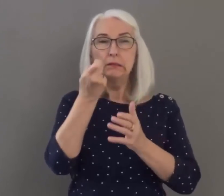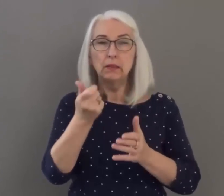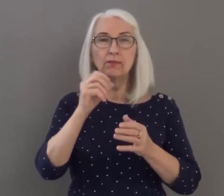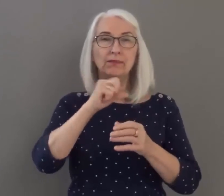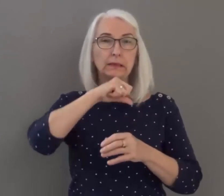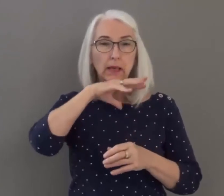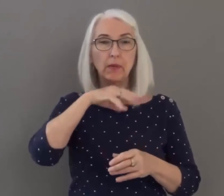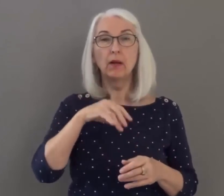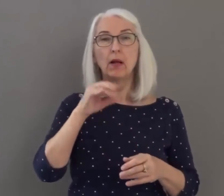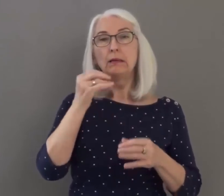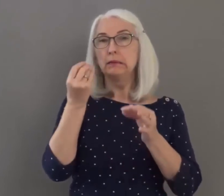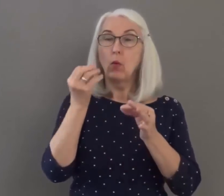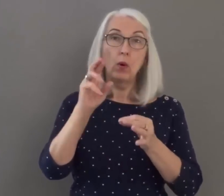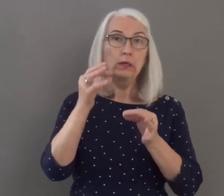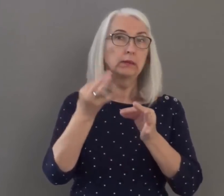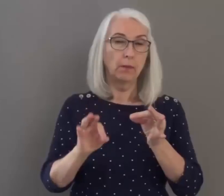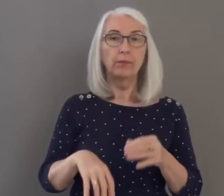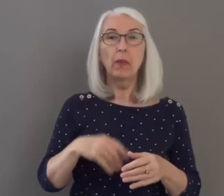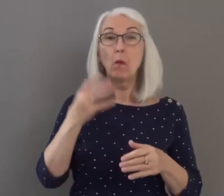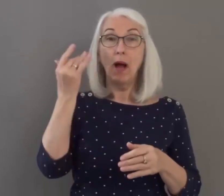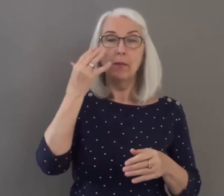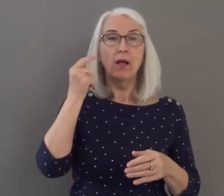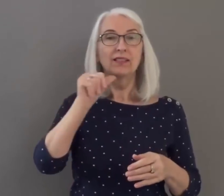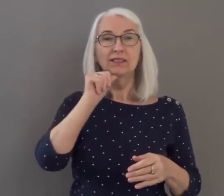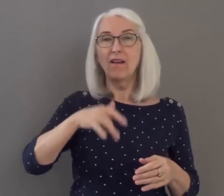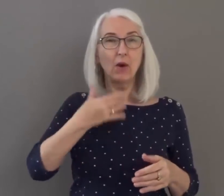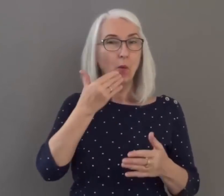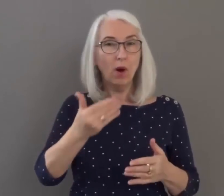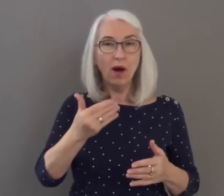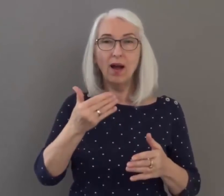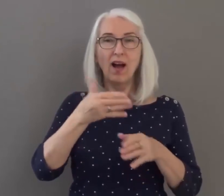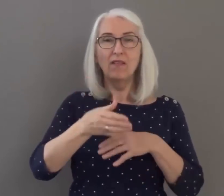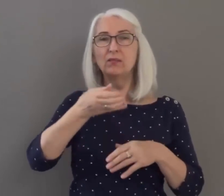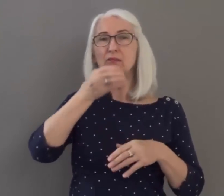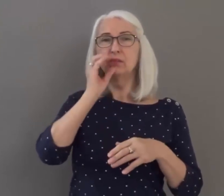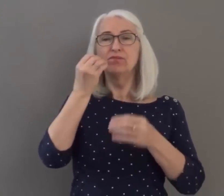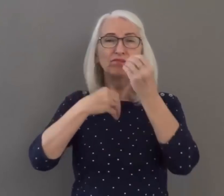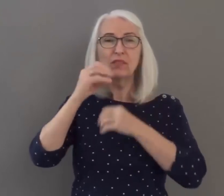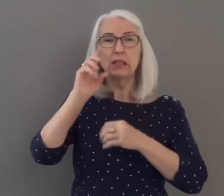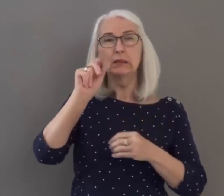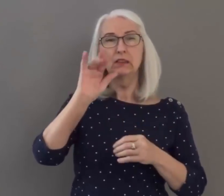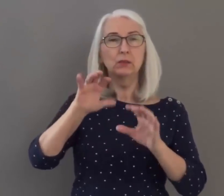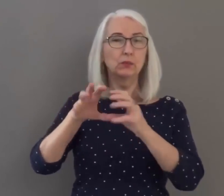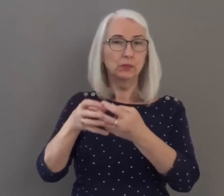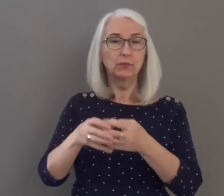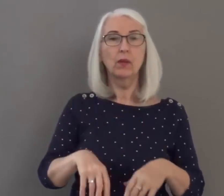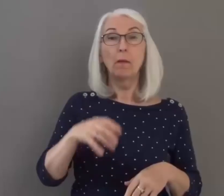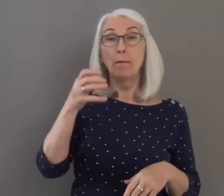traces of contamination, or simply because they don’t feel well after consuming dairy products.